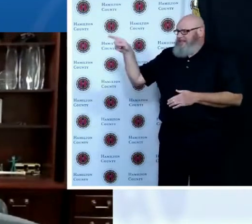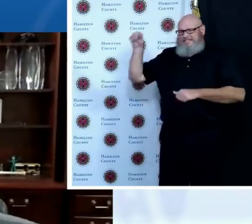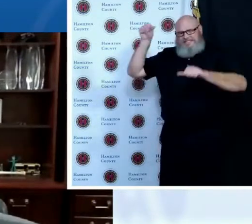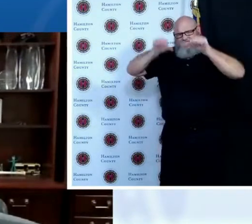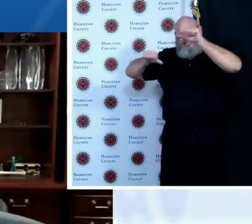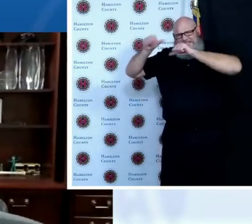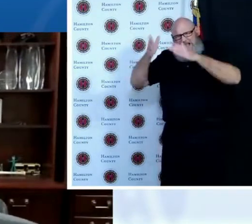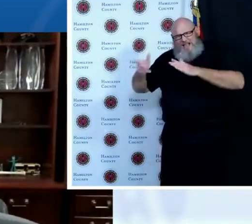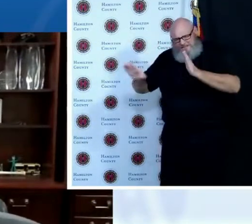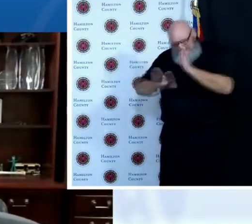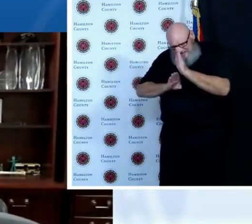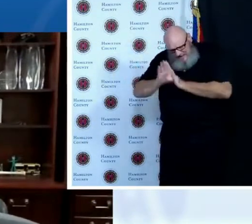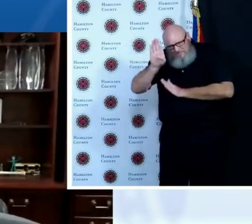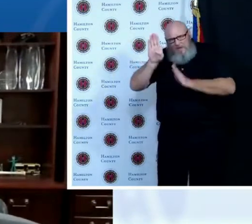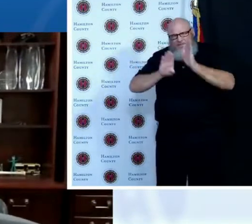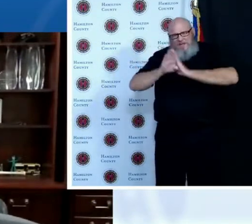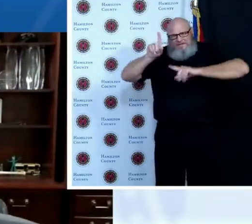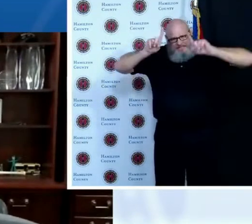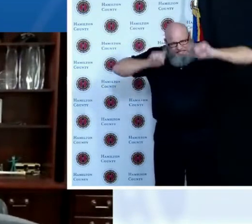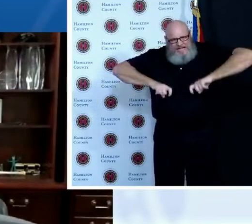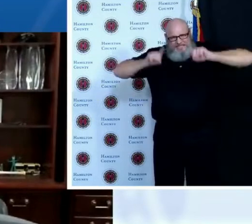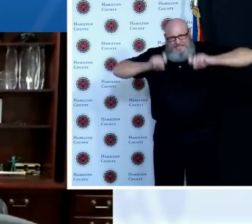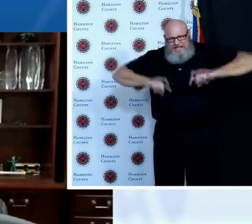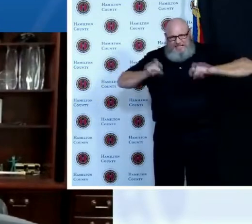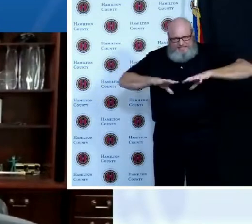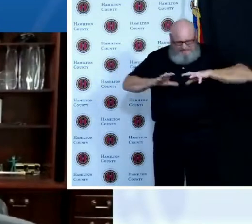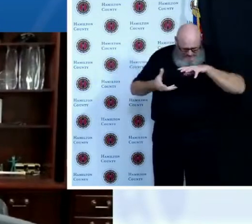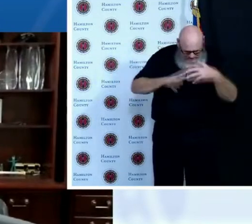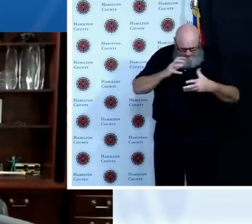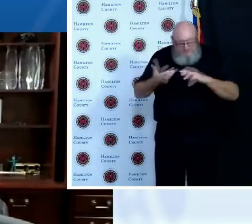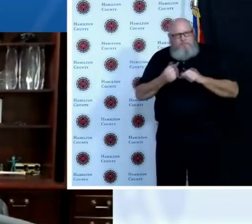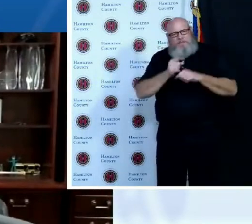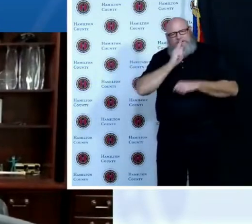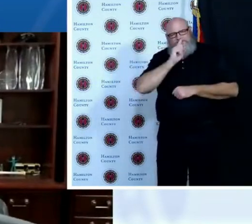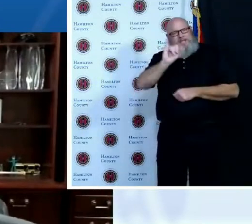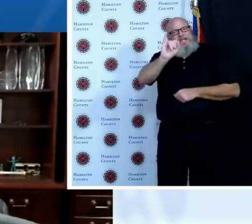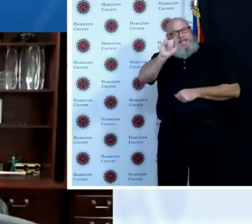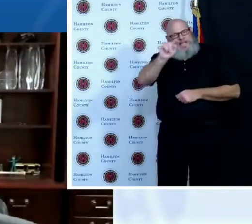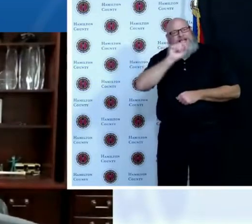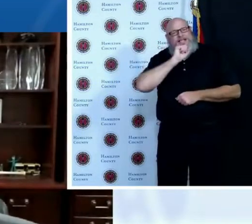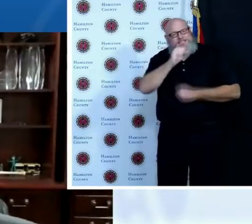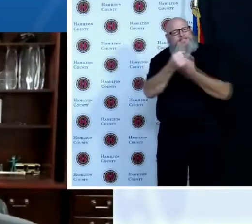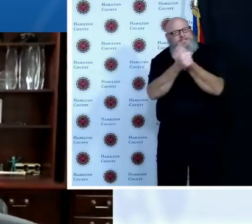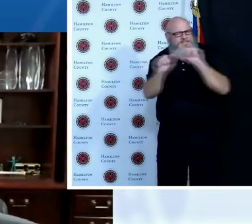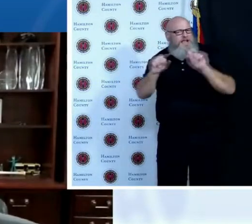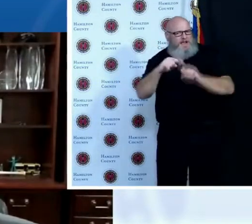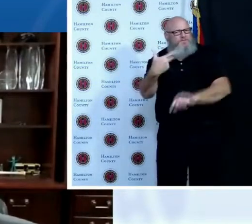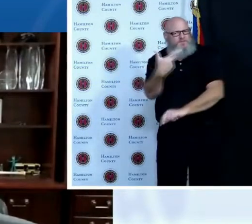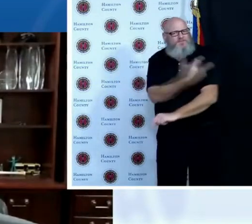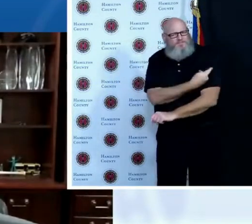that was I think really was impressive and and probably even surprised some of the investigators